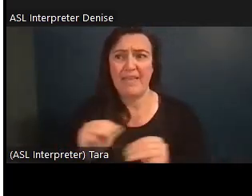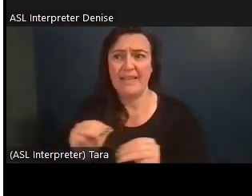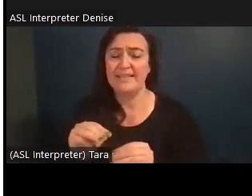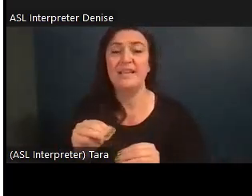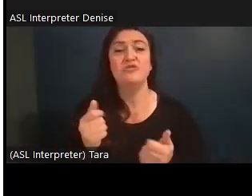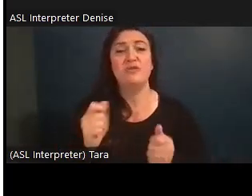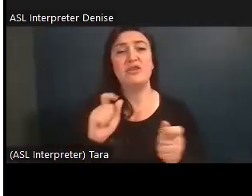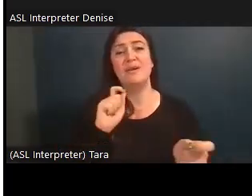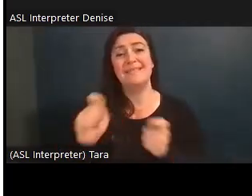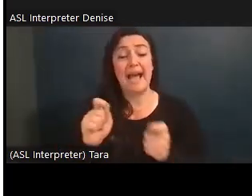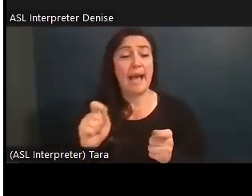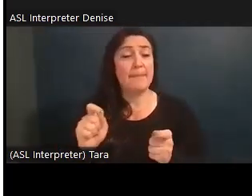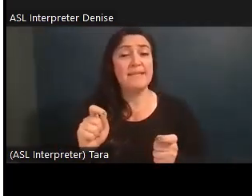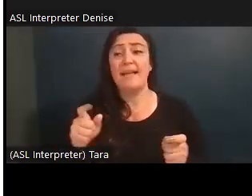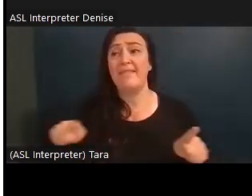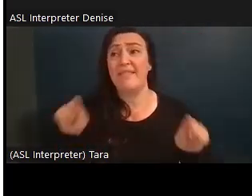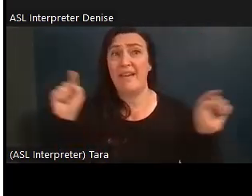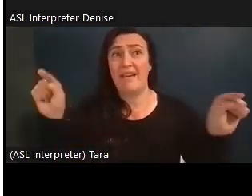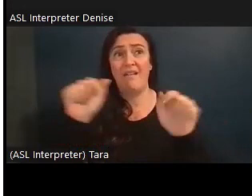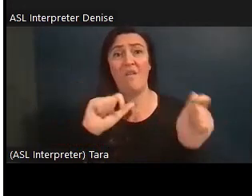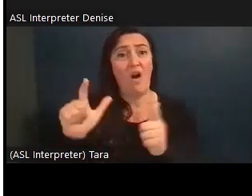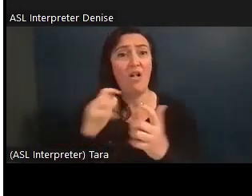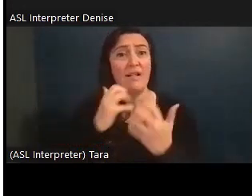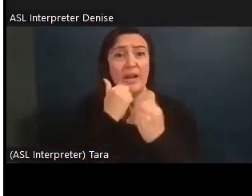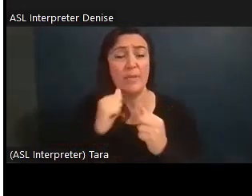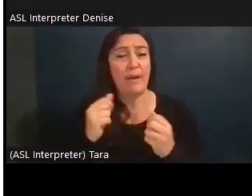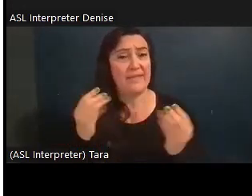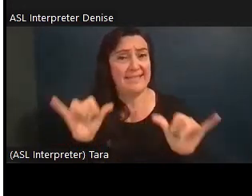So they committed to coming together and to using science as